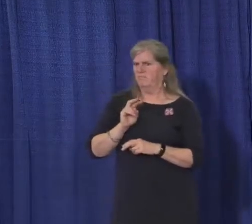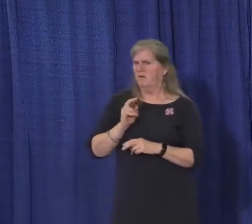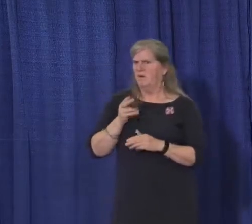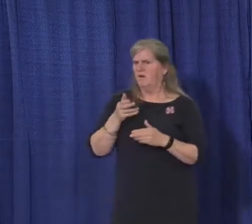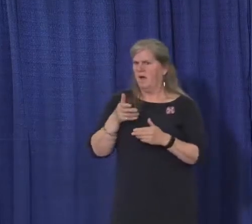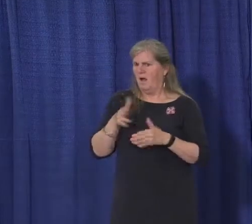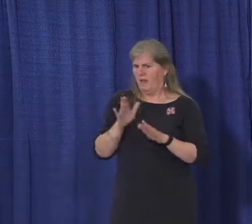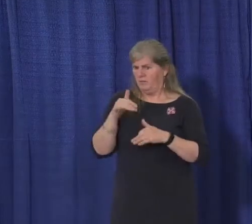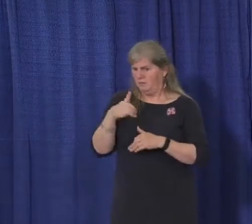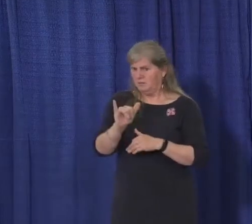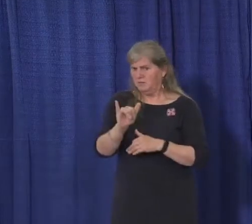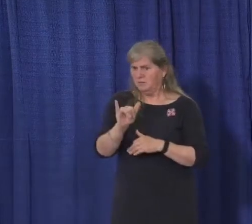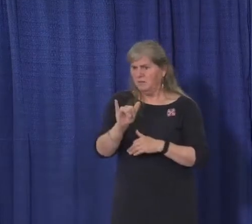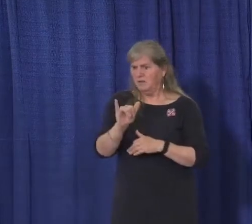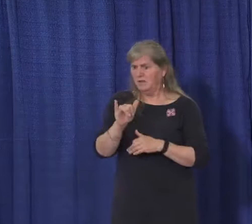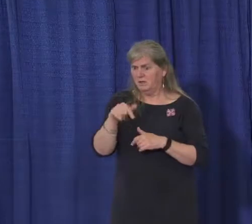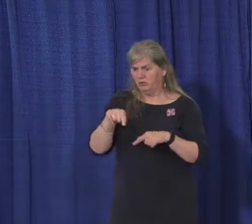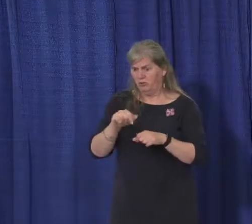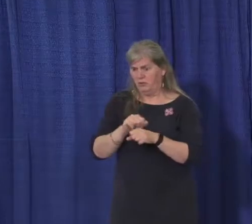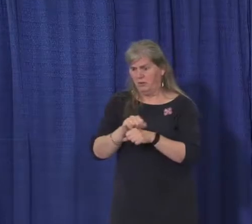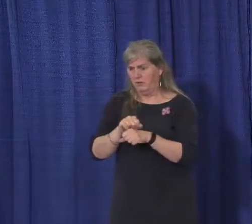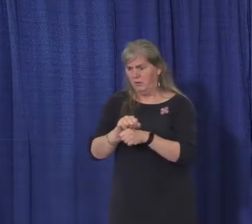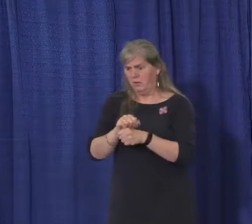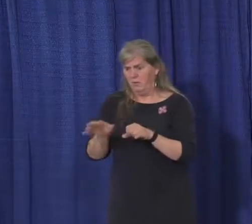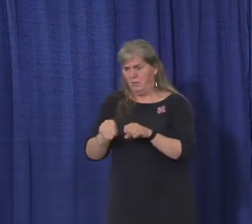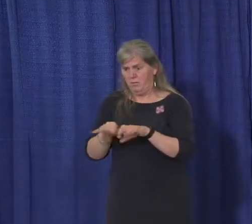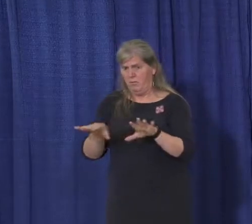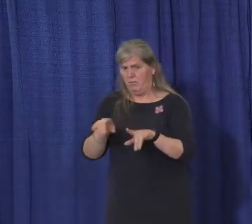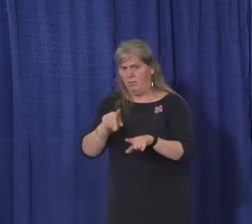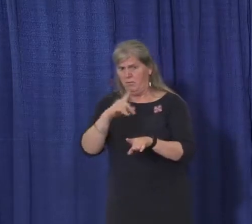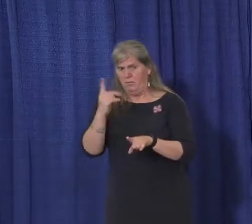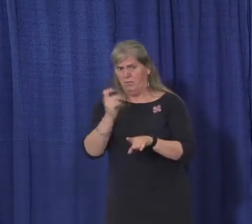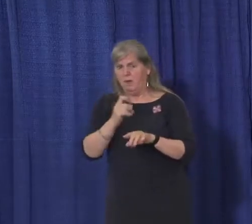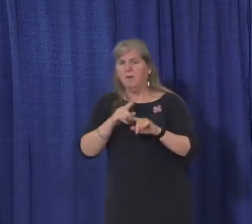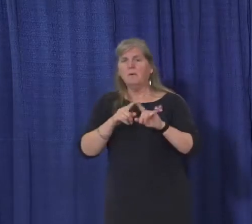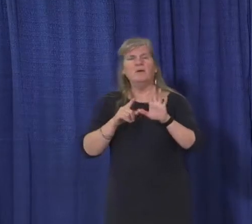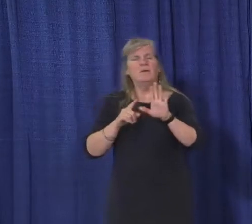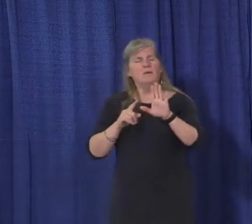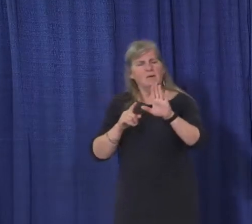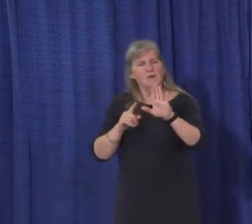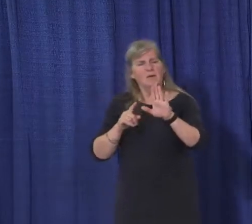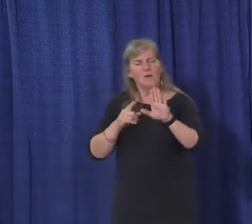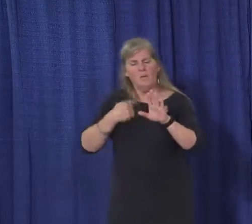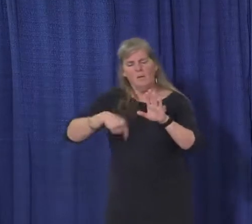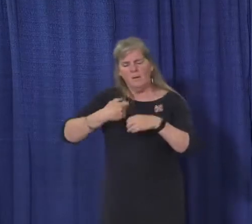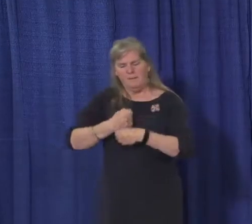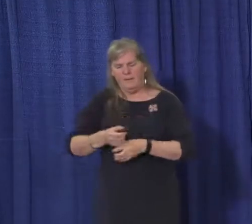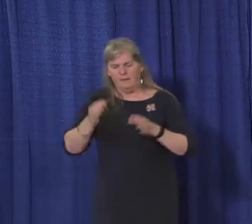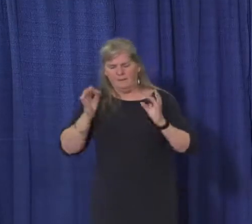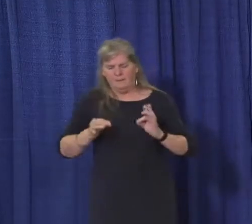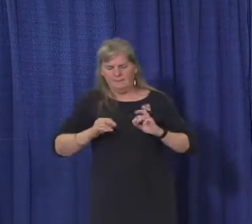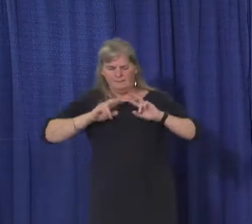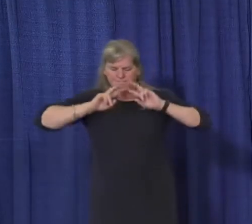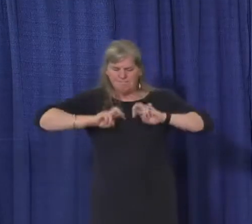comparable with this approach when we are in an outbreak. But keep in mind this is a mood